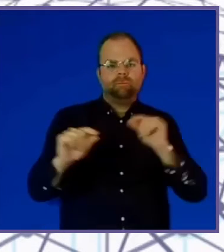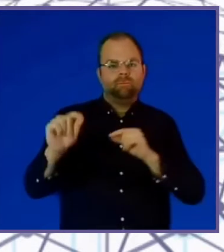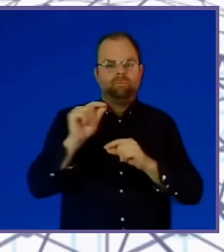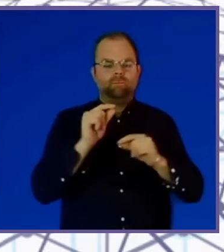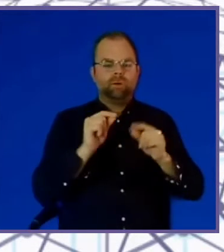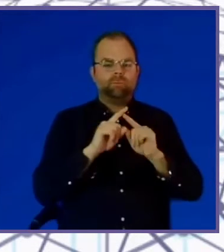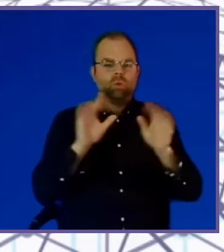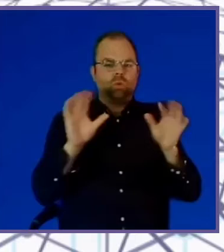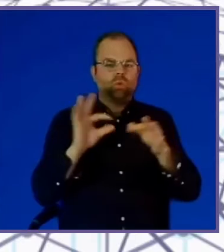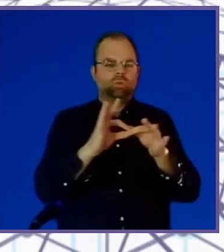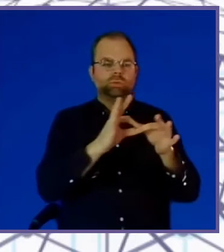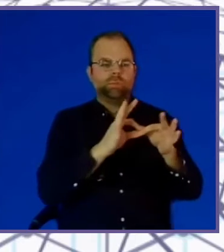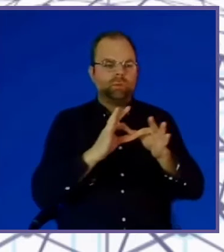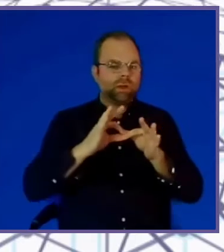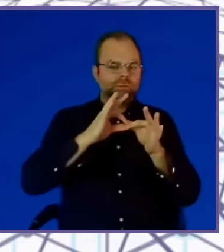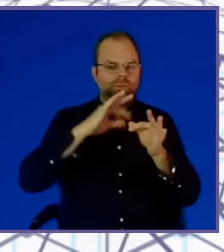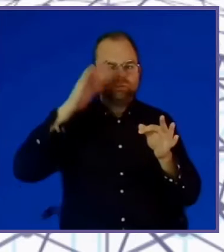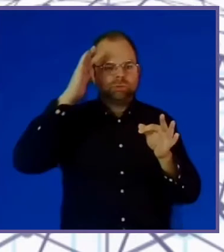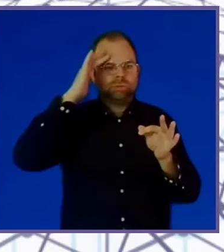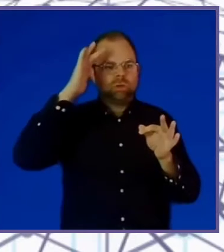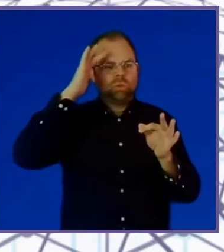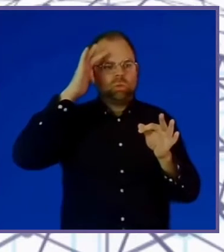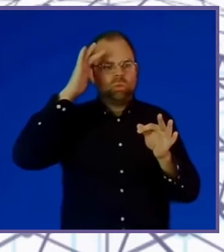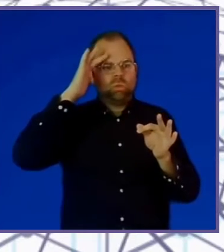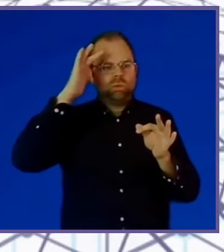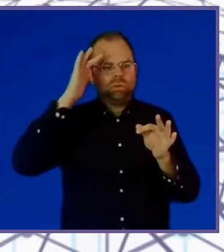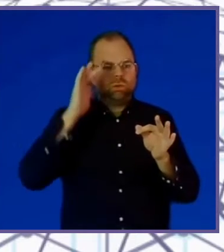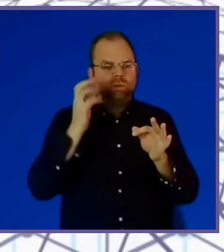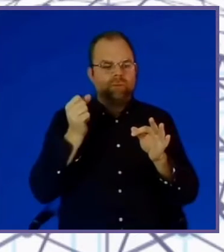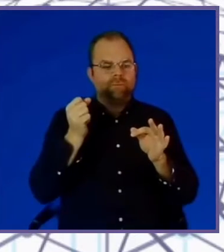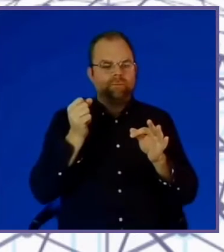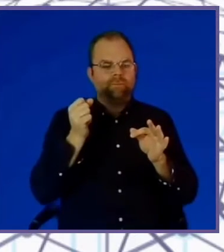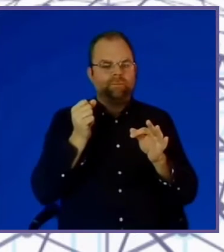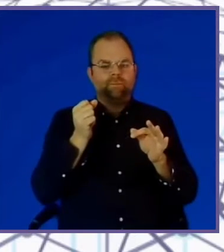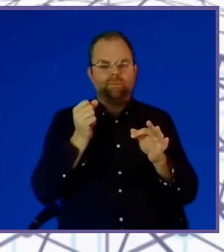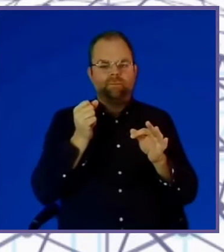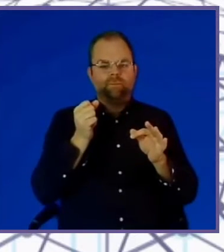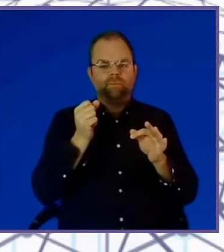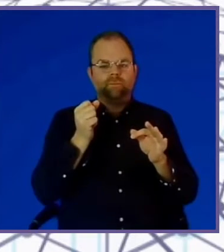They were not doubting the fact that she was deaf blind. They were doubting